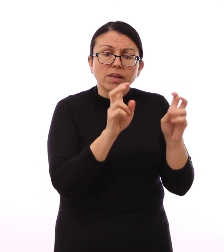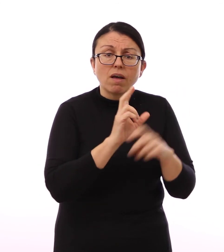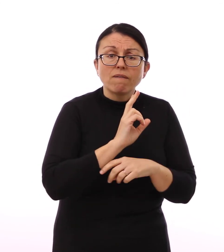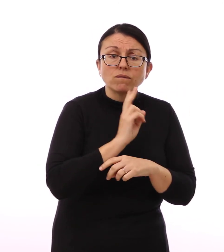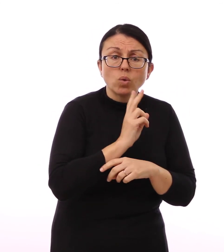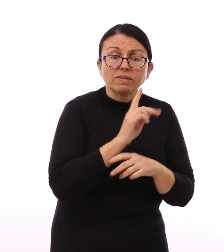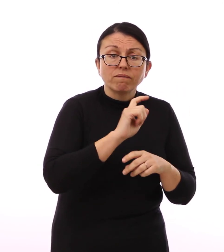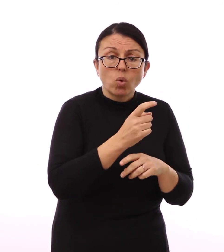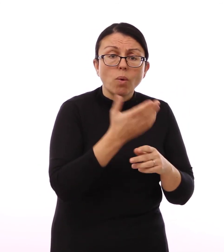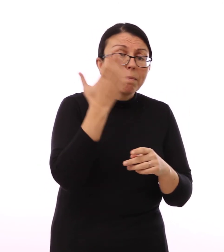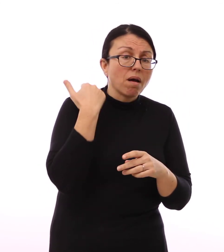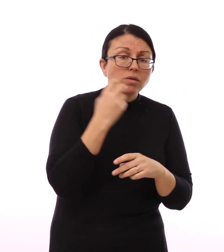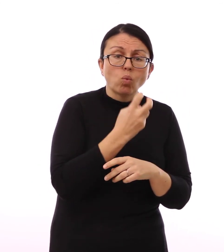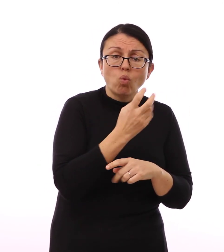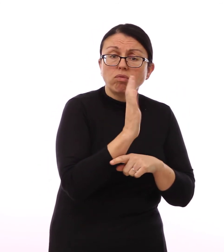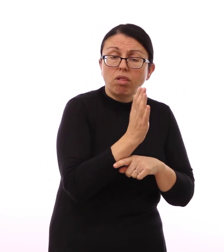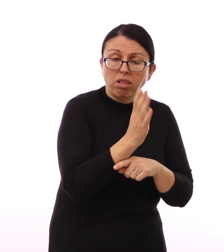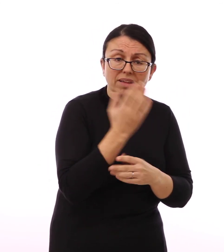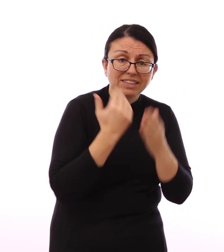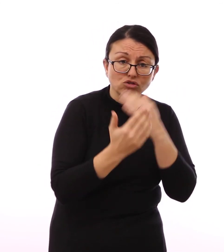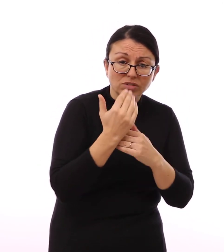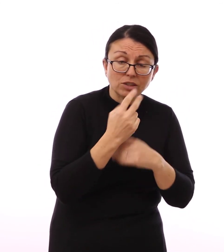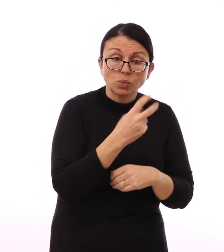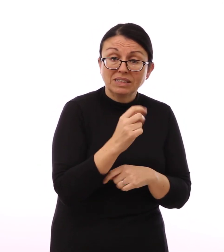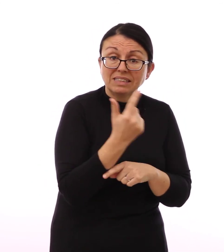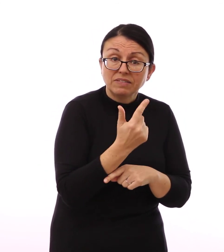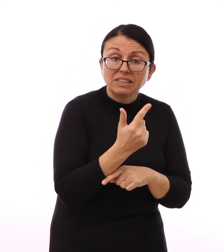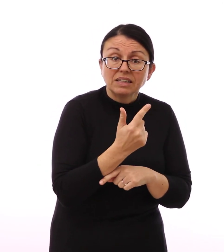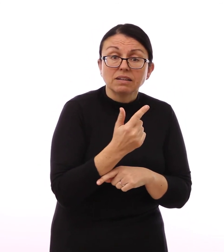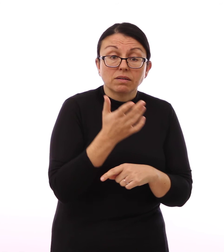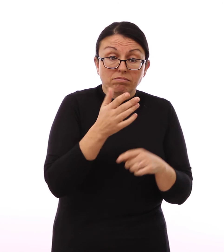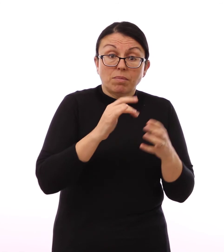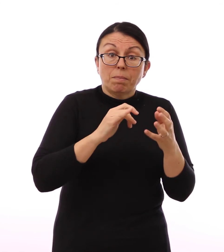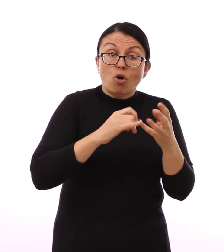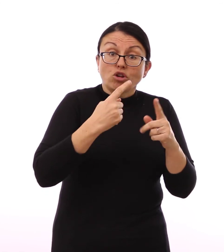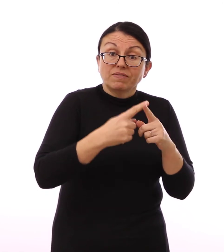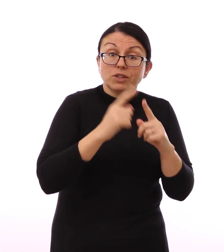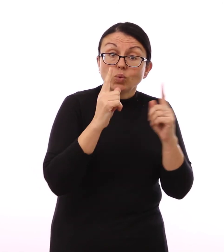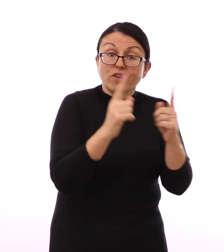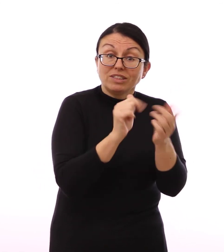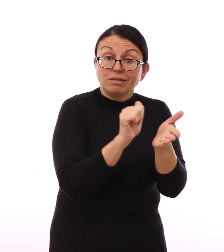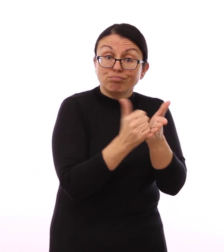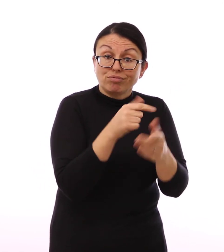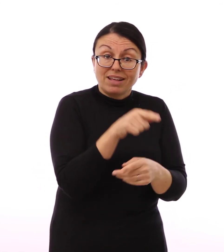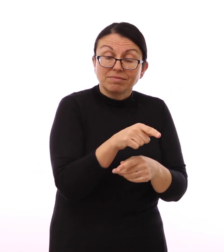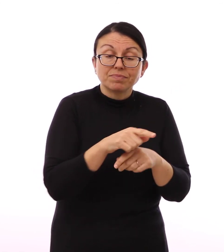The Voice of the Past: Oral History (2017), by Oxford University Press,